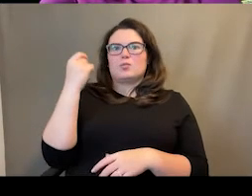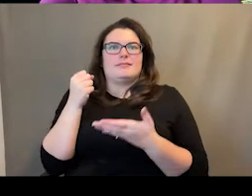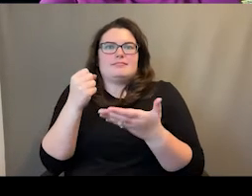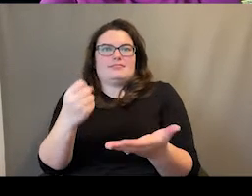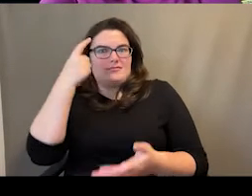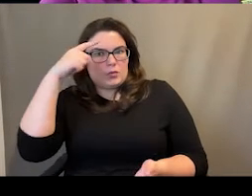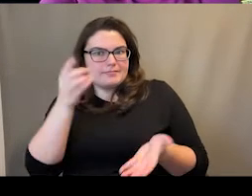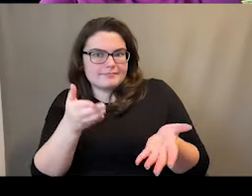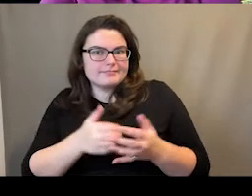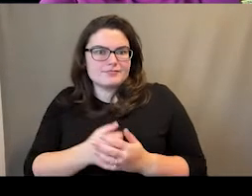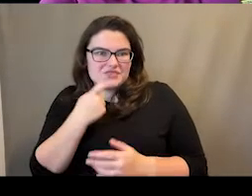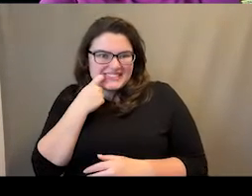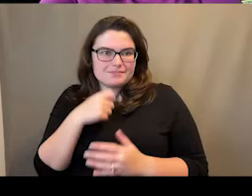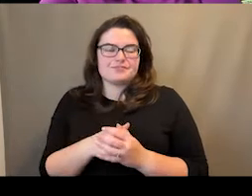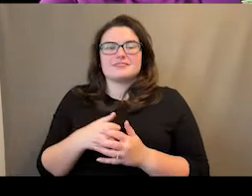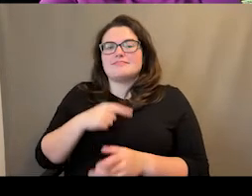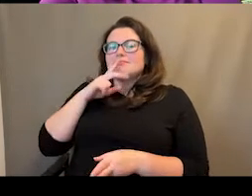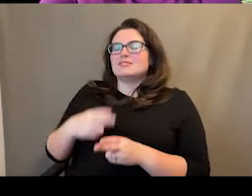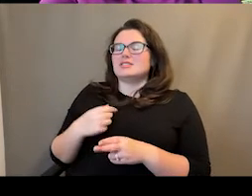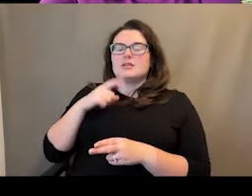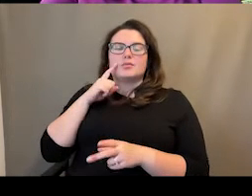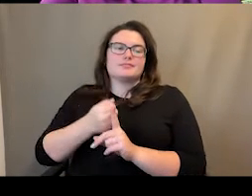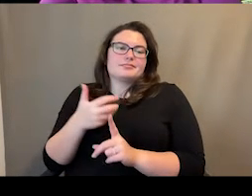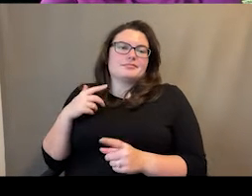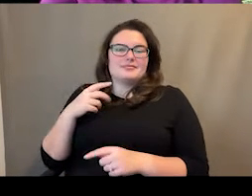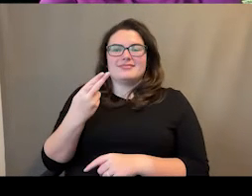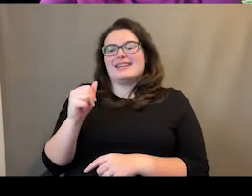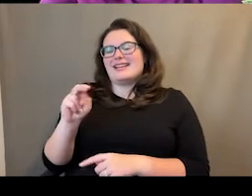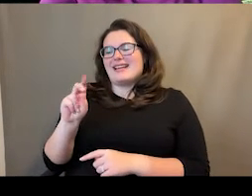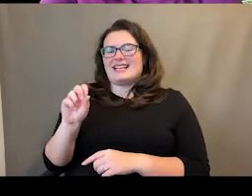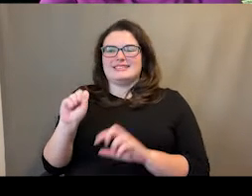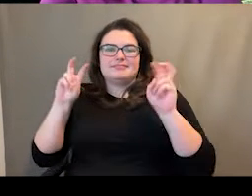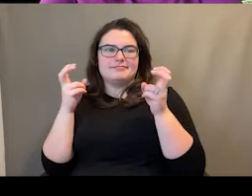I mentioned that I was going to talk a little bit about this hands program,